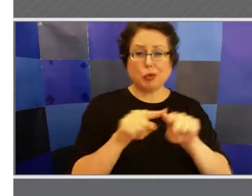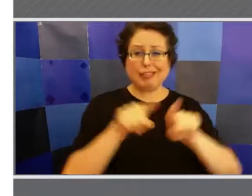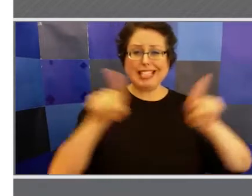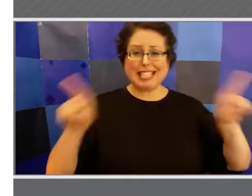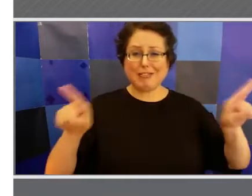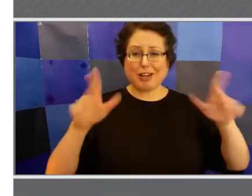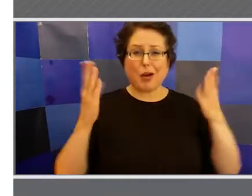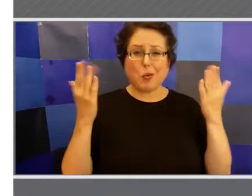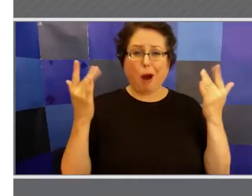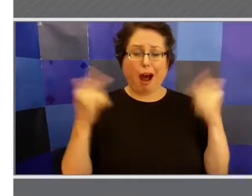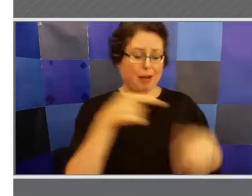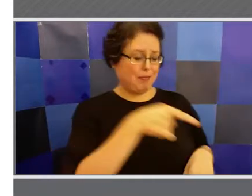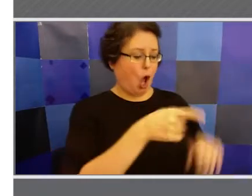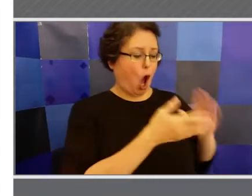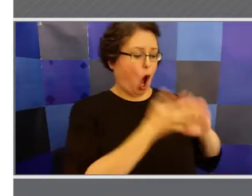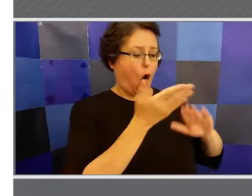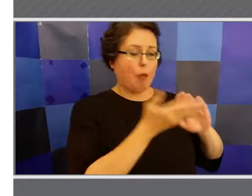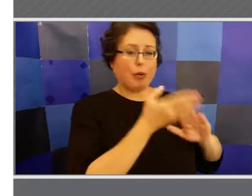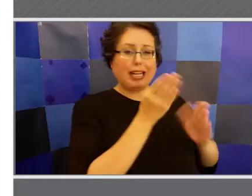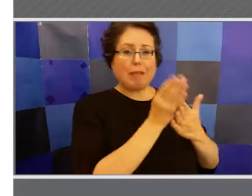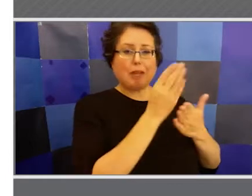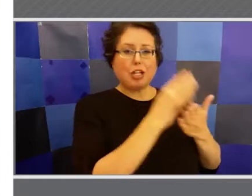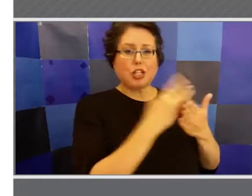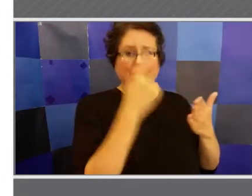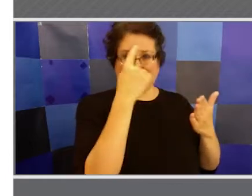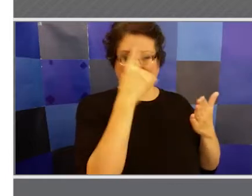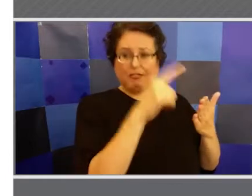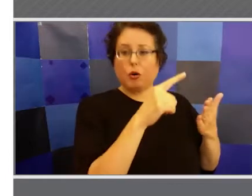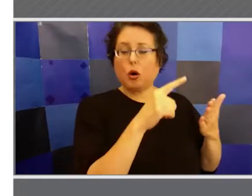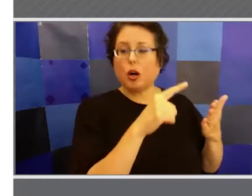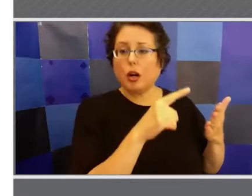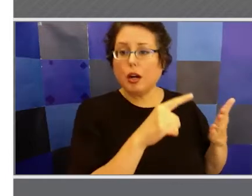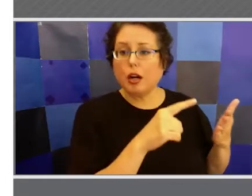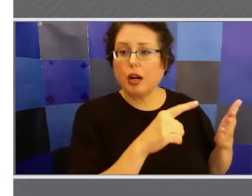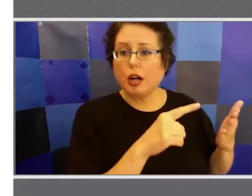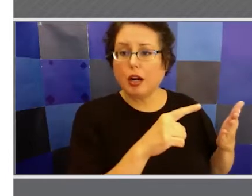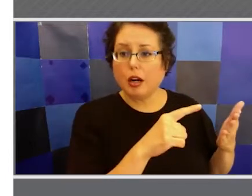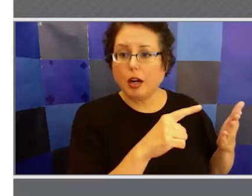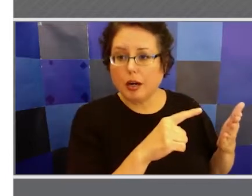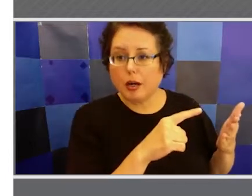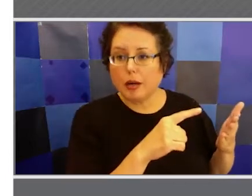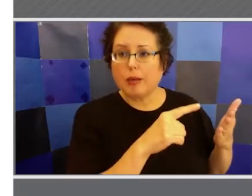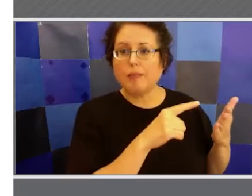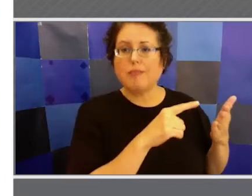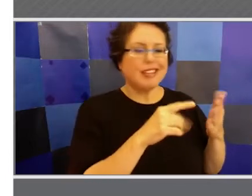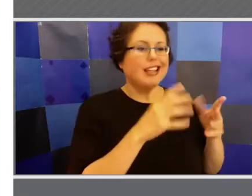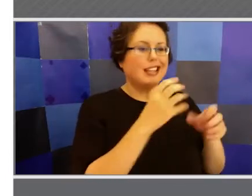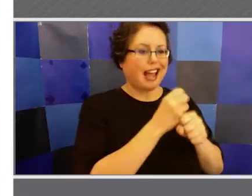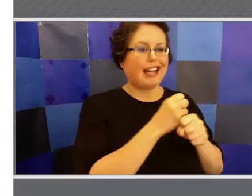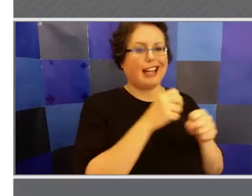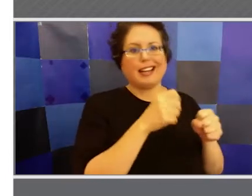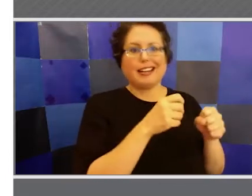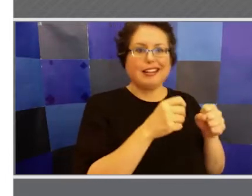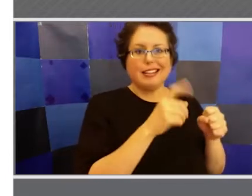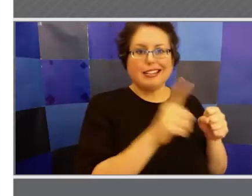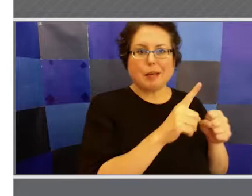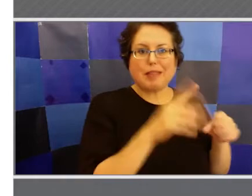budget is more like getting an oil change, the capital budget is if you have to replace your transmission. And then for 2021.